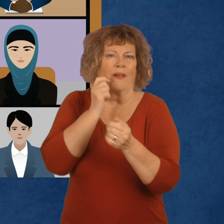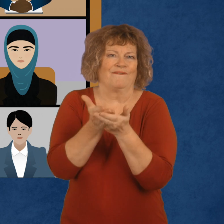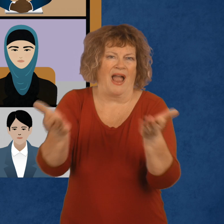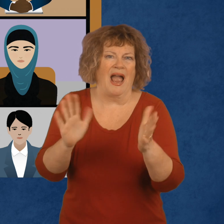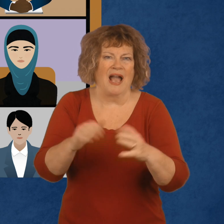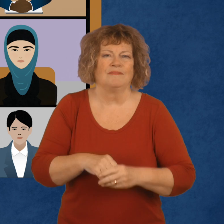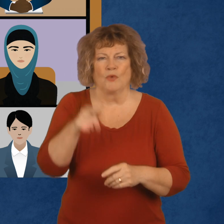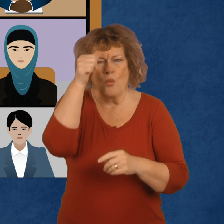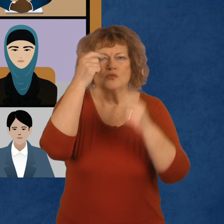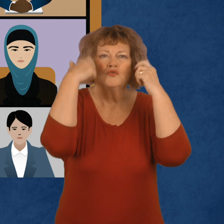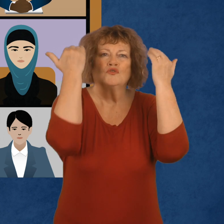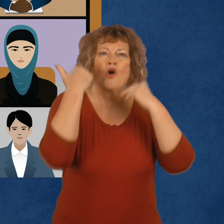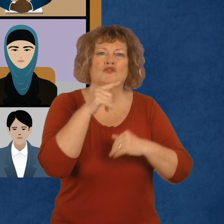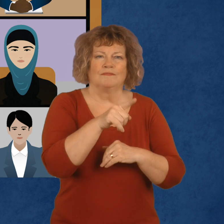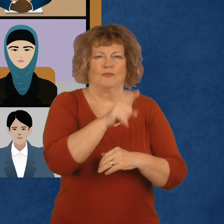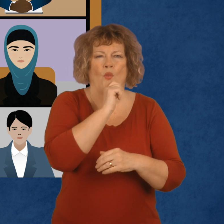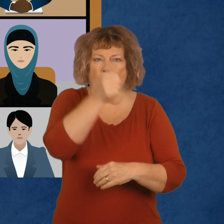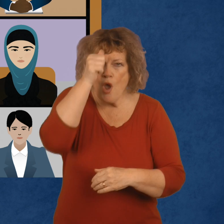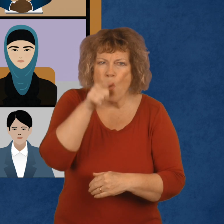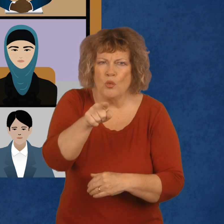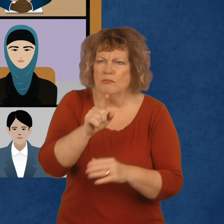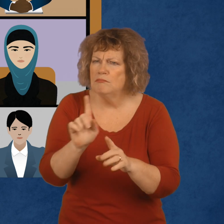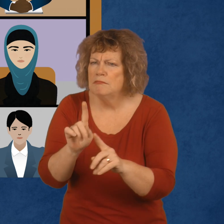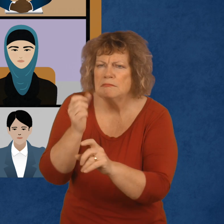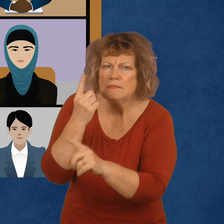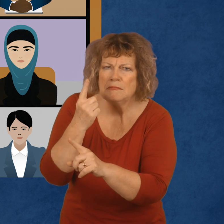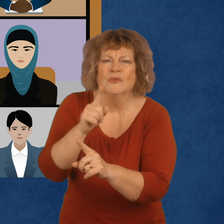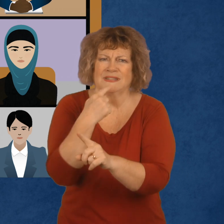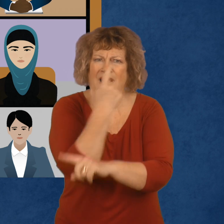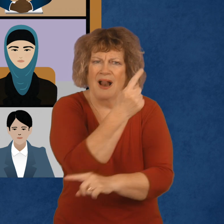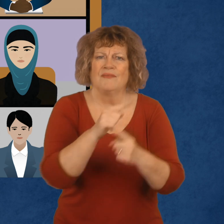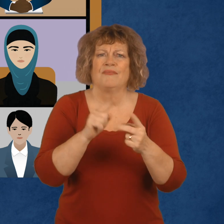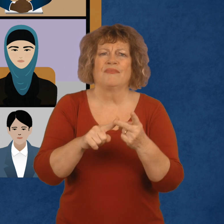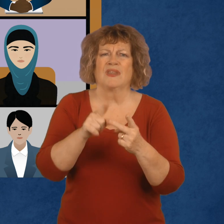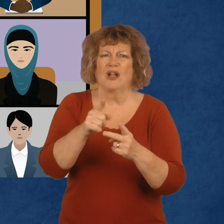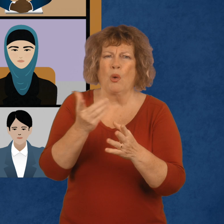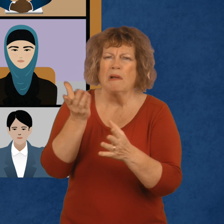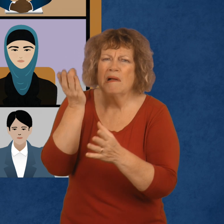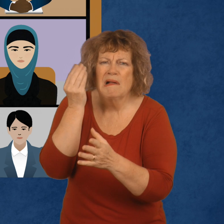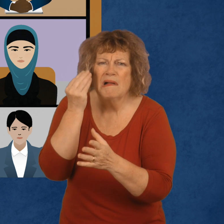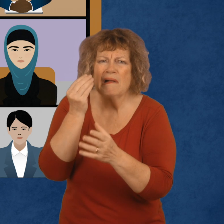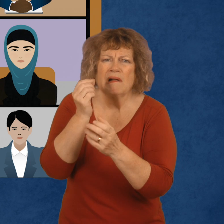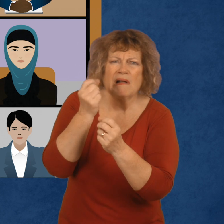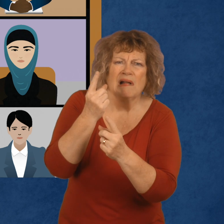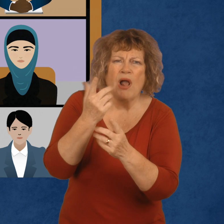if you are unable to hear or see anything properly, if you would like to ask a question, or if you think